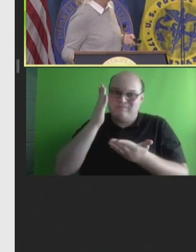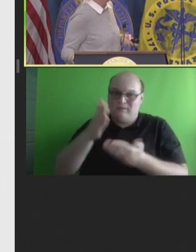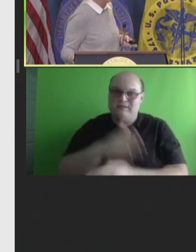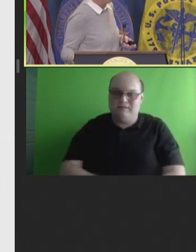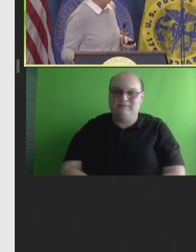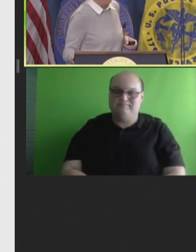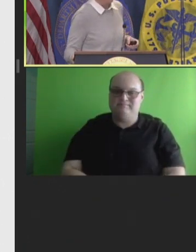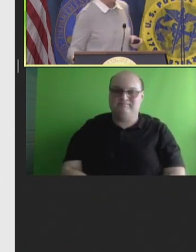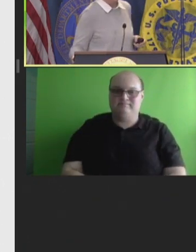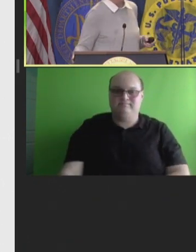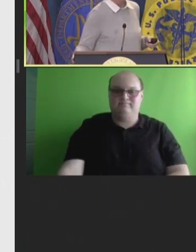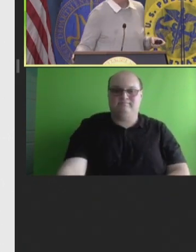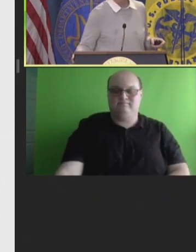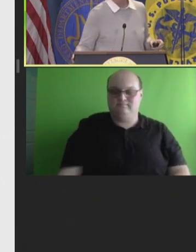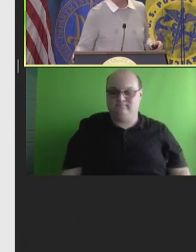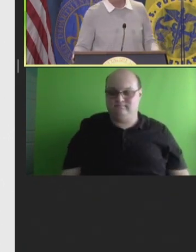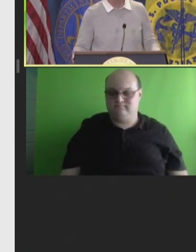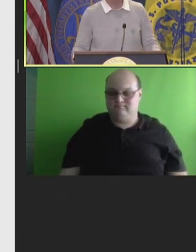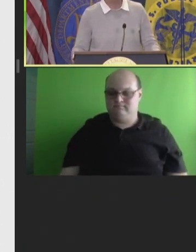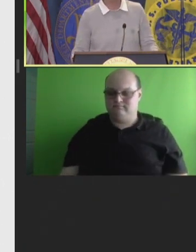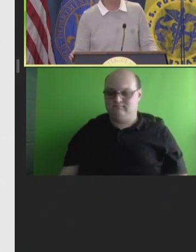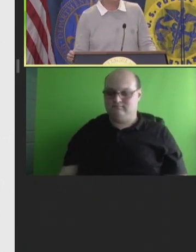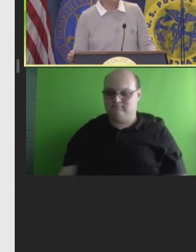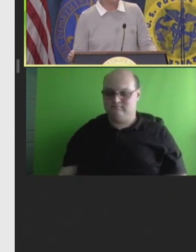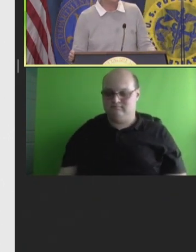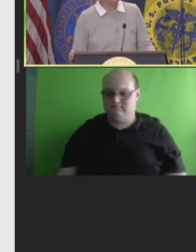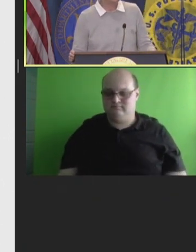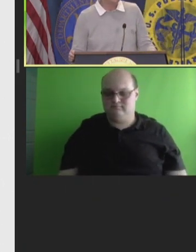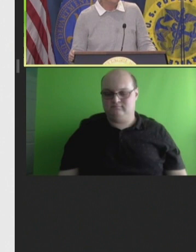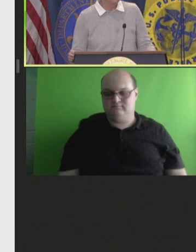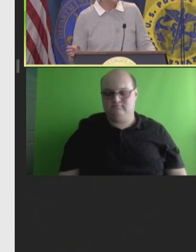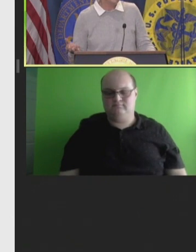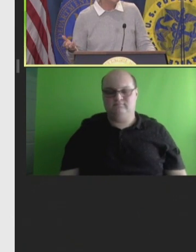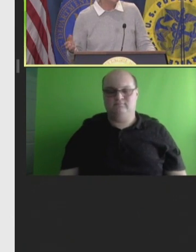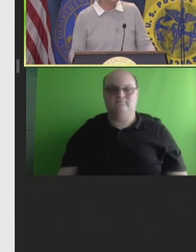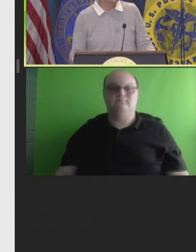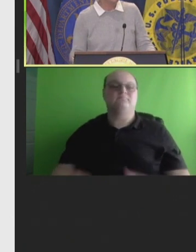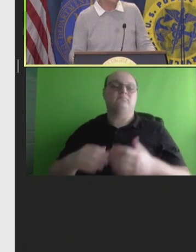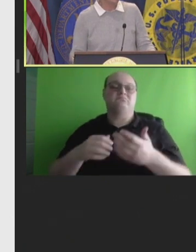So, just a little bit more about the environment and what's happening and what we've learned.